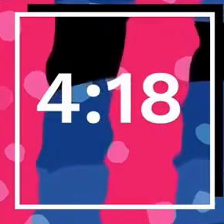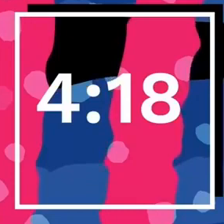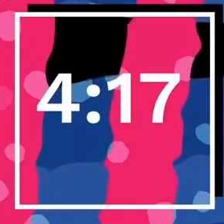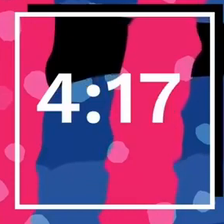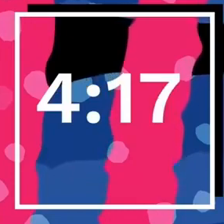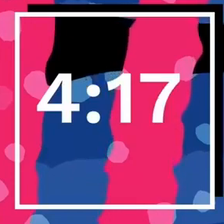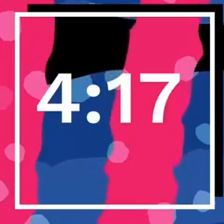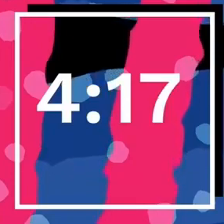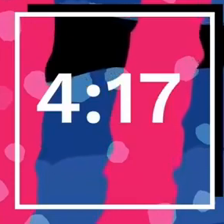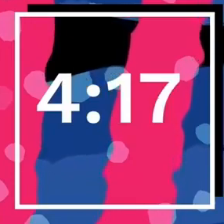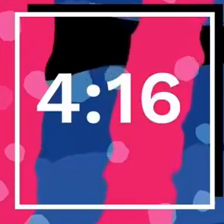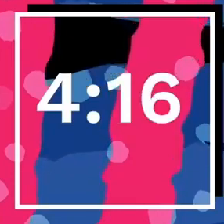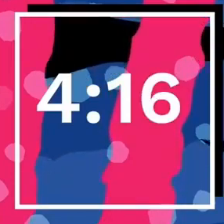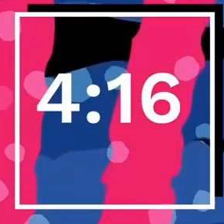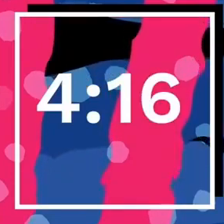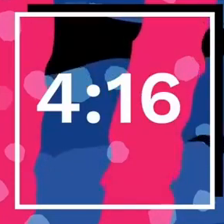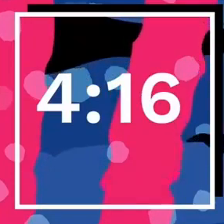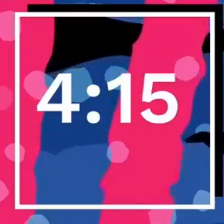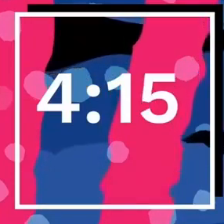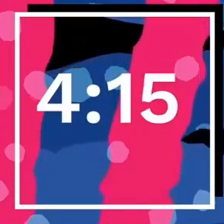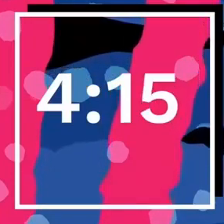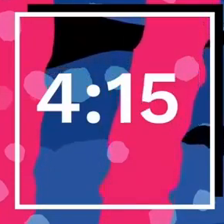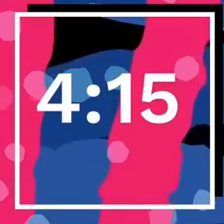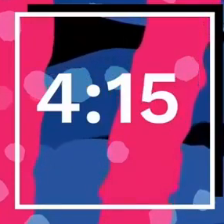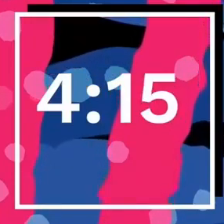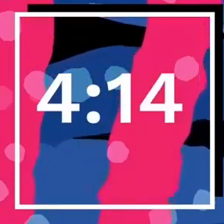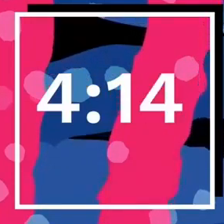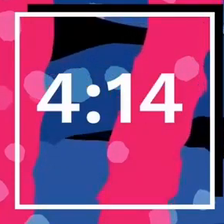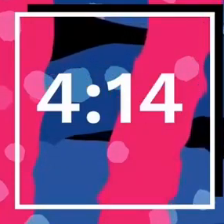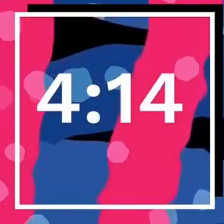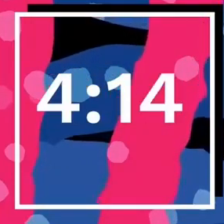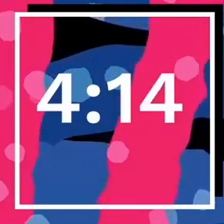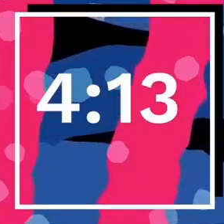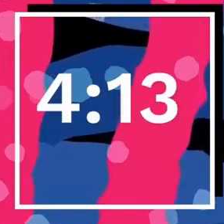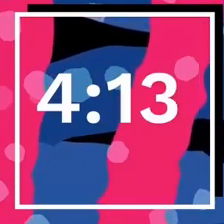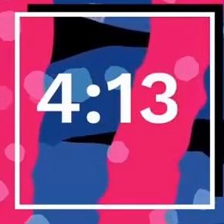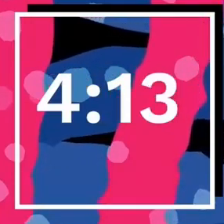NOT ABLE TO WORK DURING THE PANDEMIC IS HAPPY TO HEAR OF FINANCIAL RELIEF COMING HER WAY. I HOPE IT HELPS A LOT OF